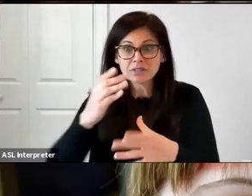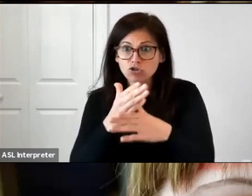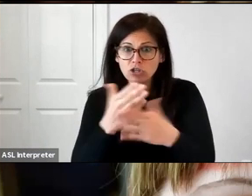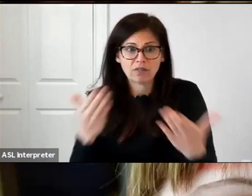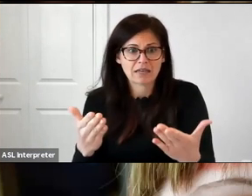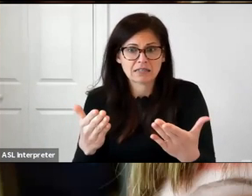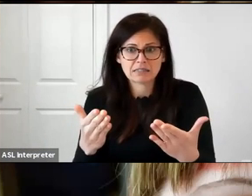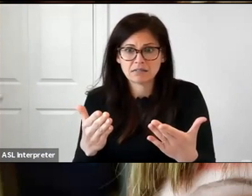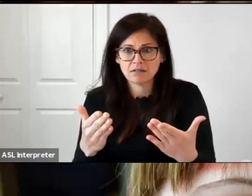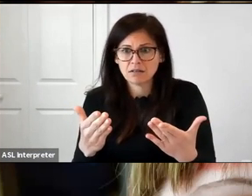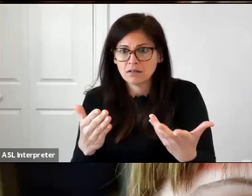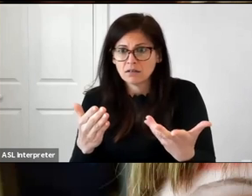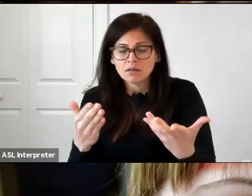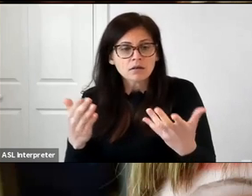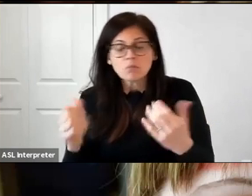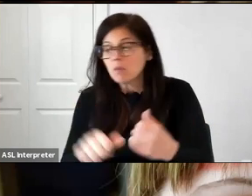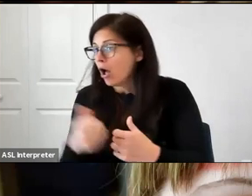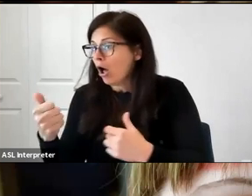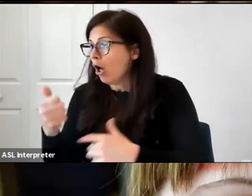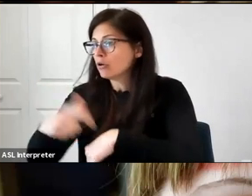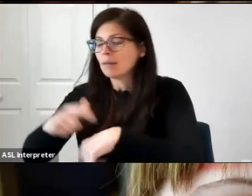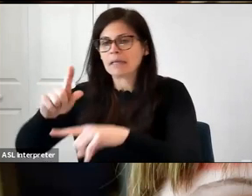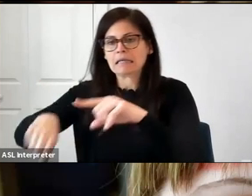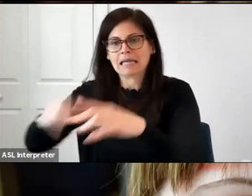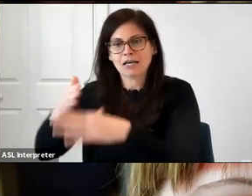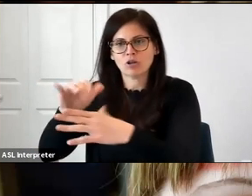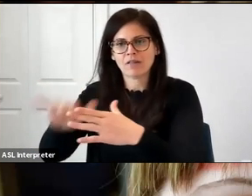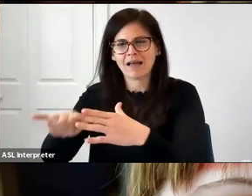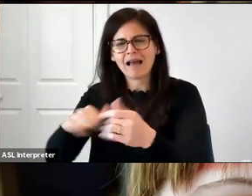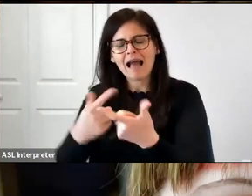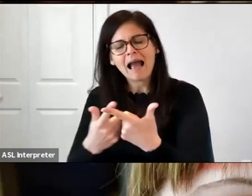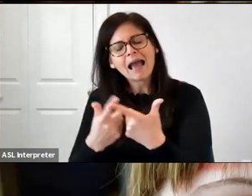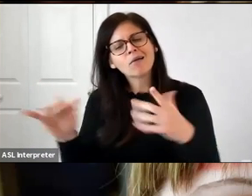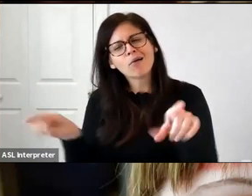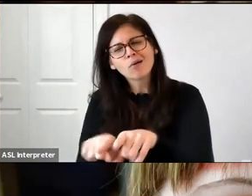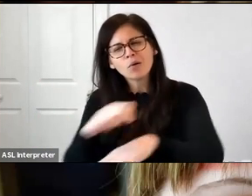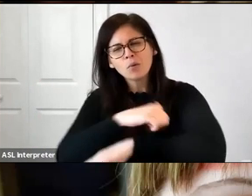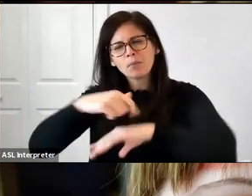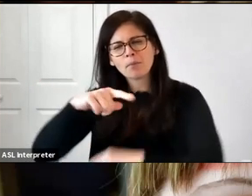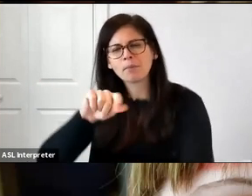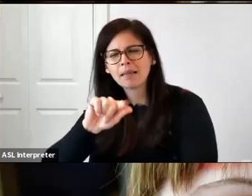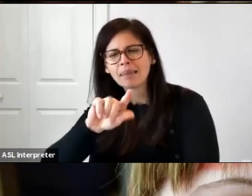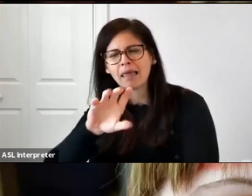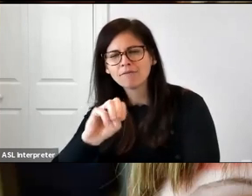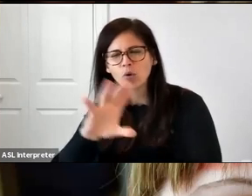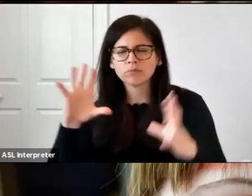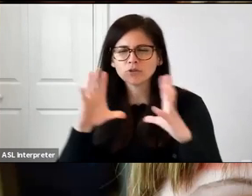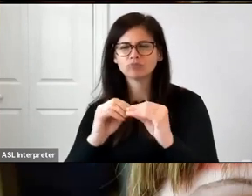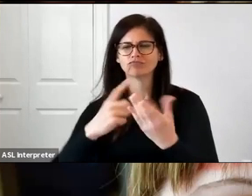And platforms to come together as a community in dialogue. In the words of Mia Mingus,